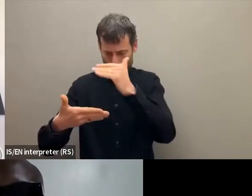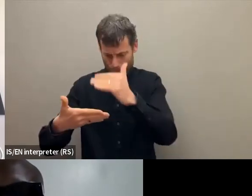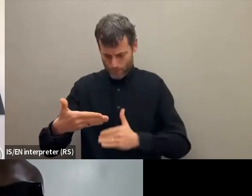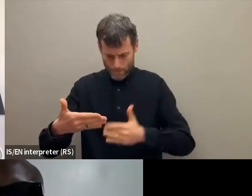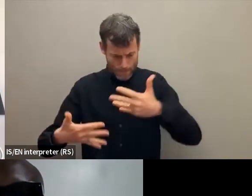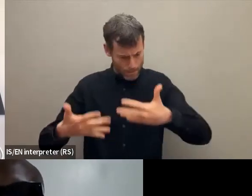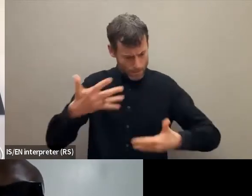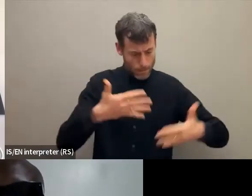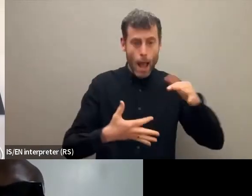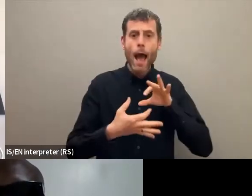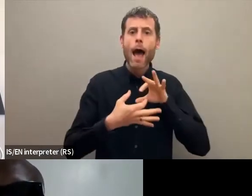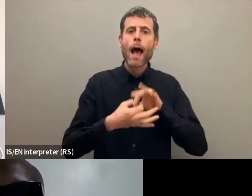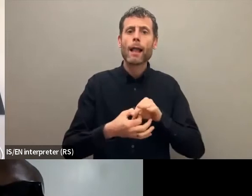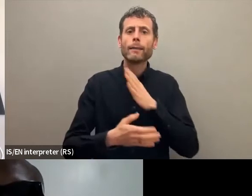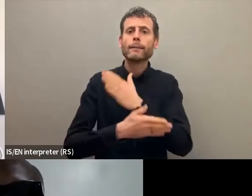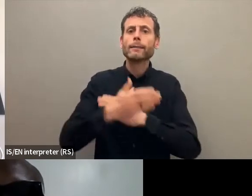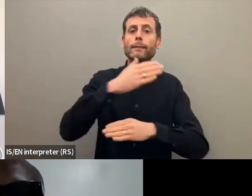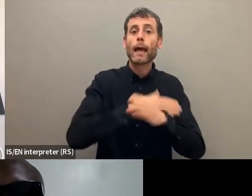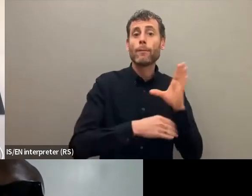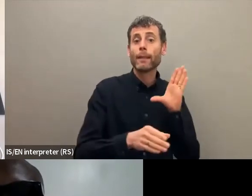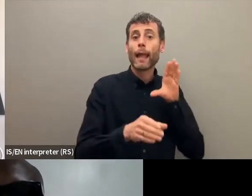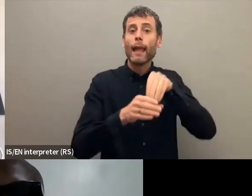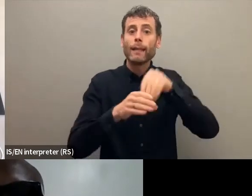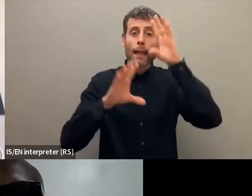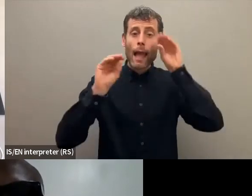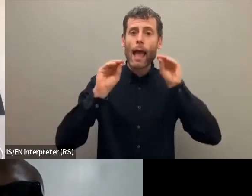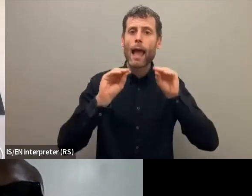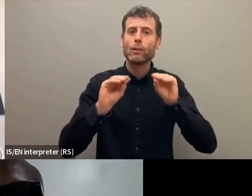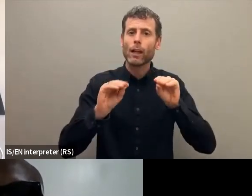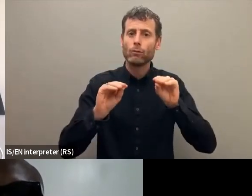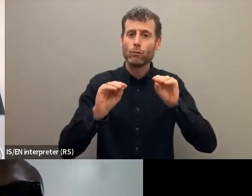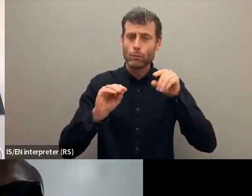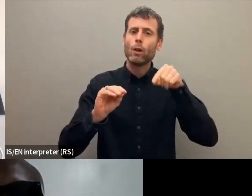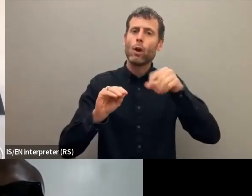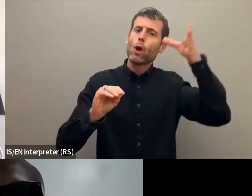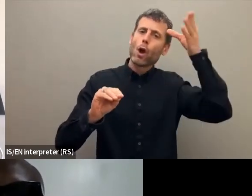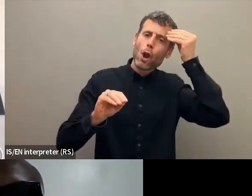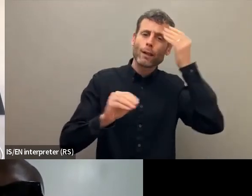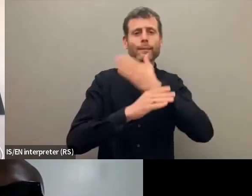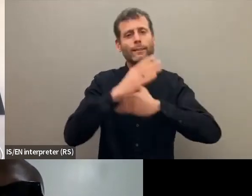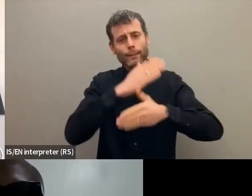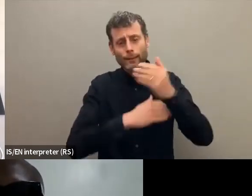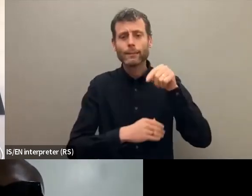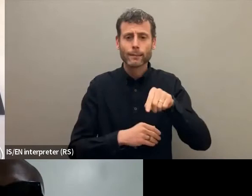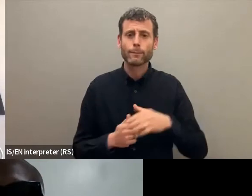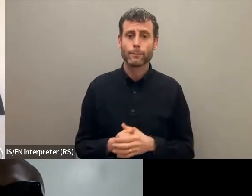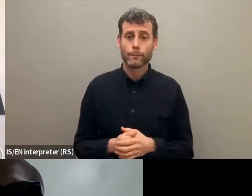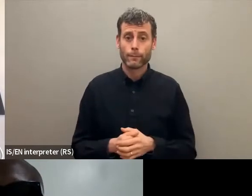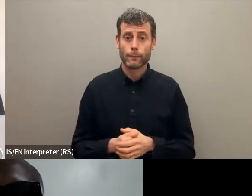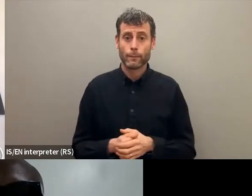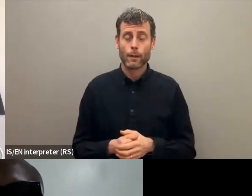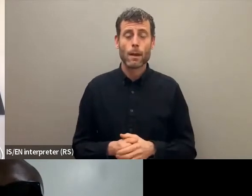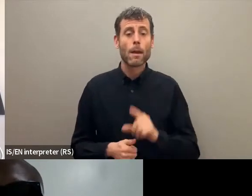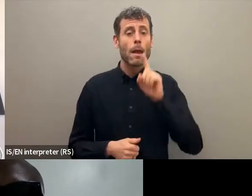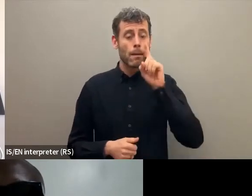Elizabeth Lockwood: op eds were also consulted and they shared their experiences around disability data in the region to complement the findings.